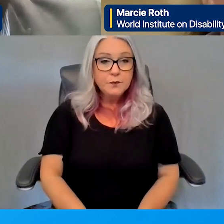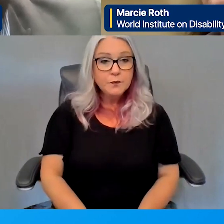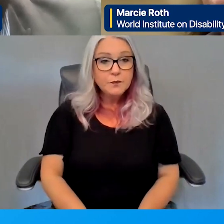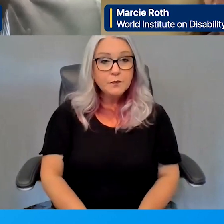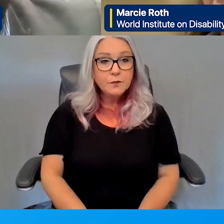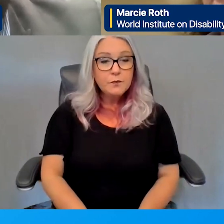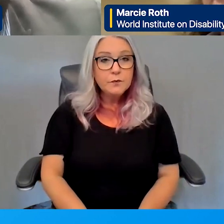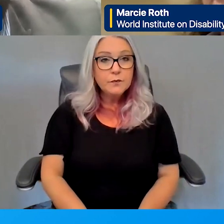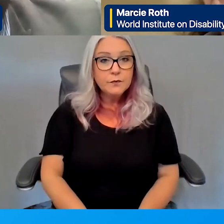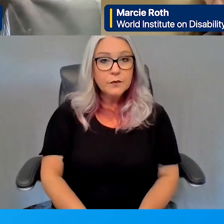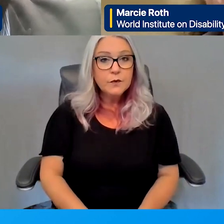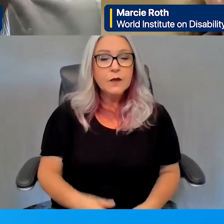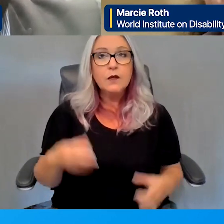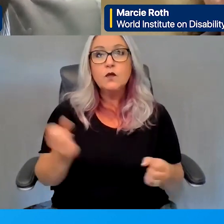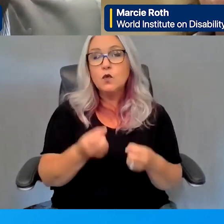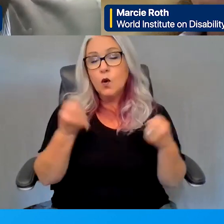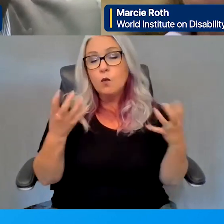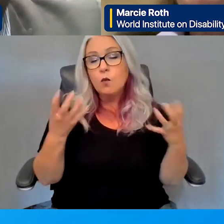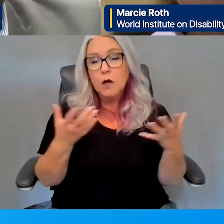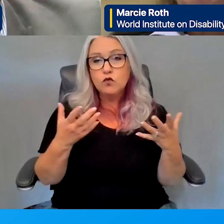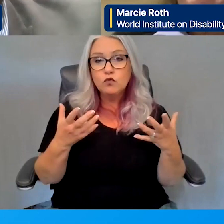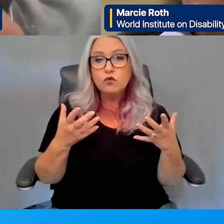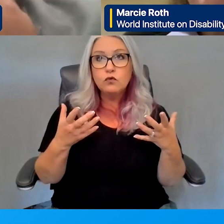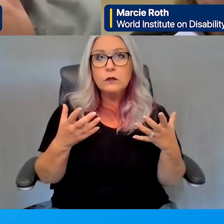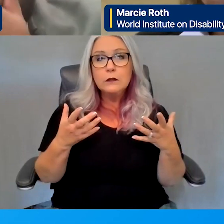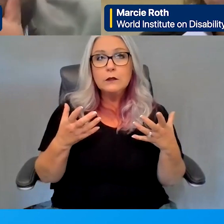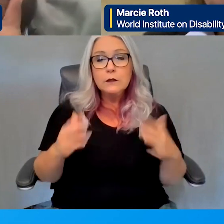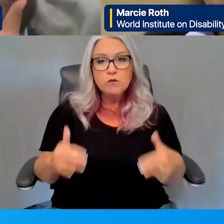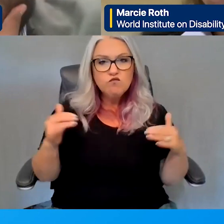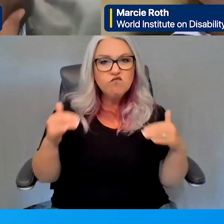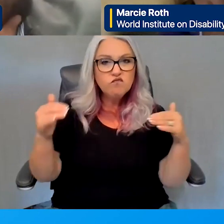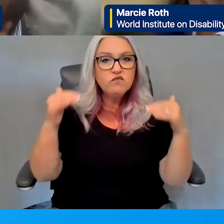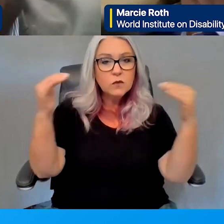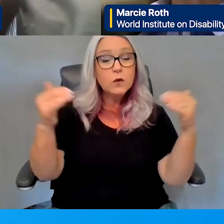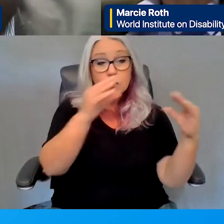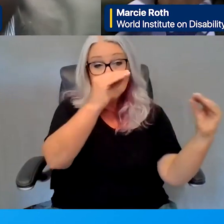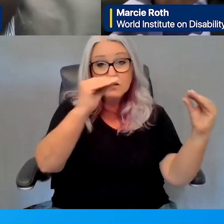of growth done to educate people